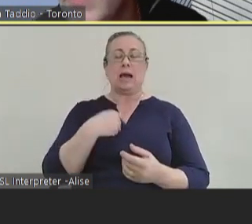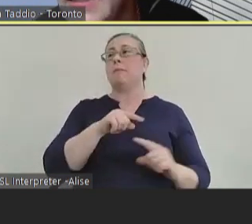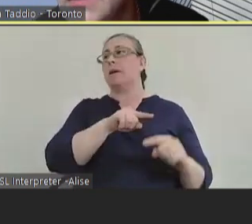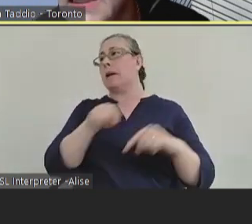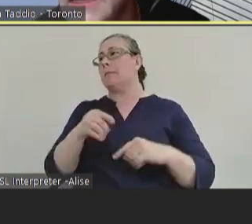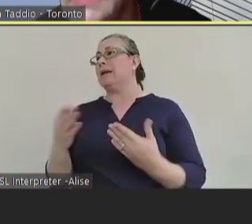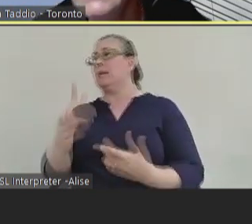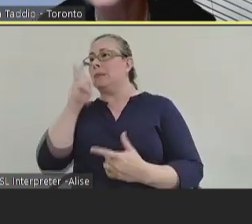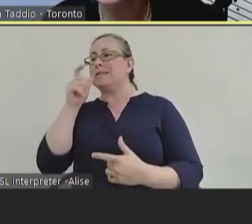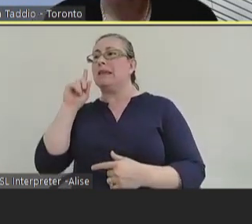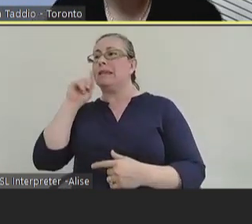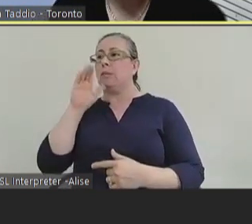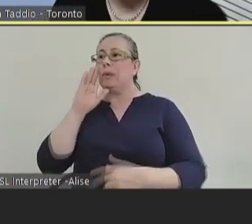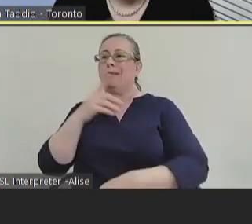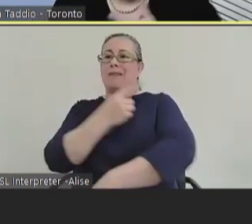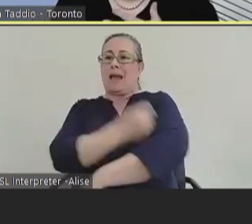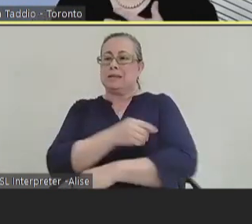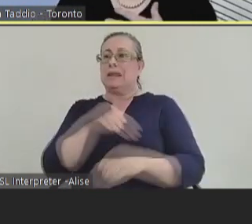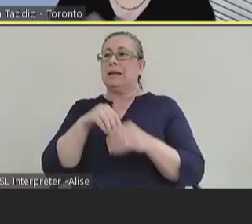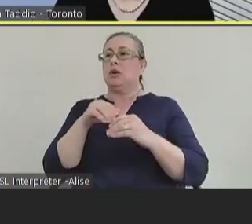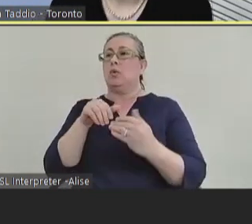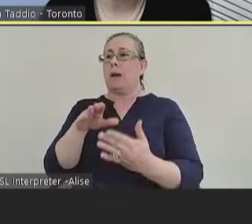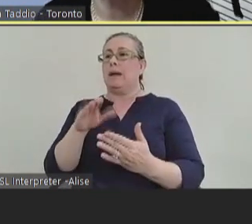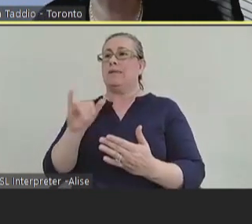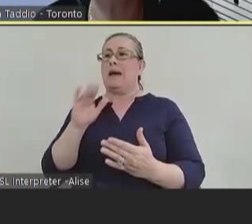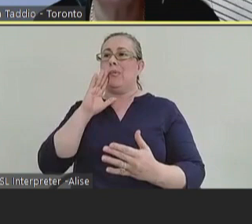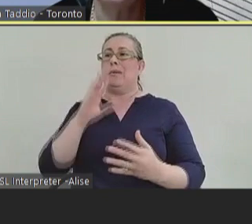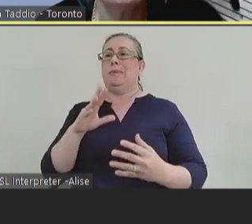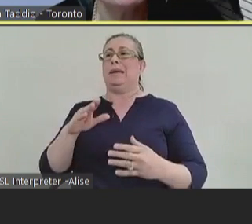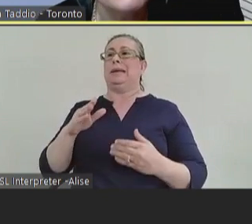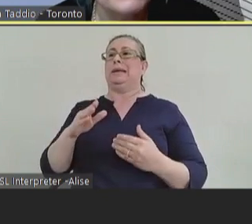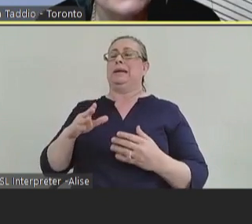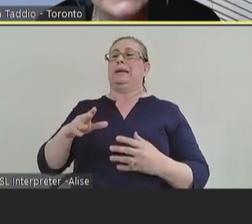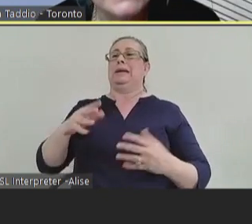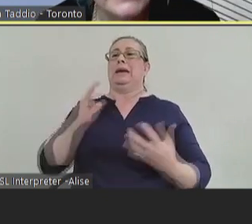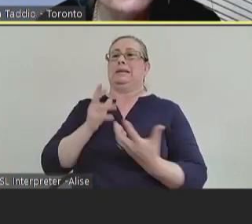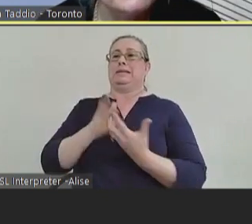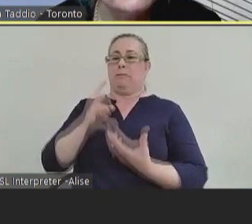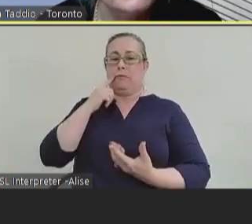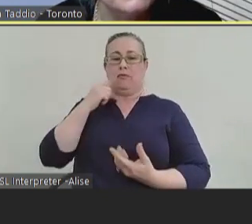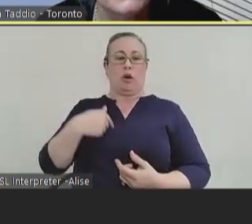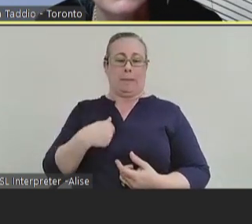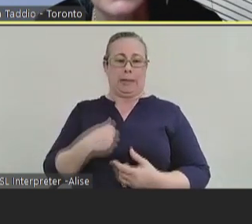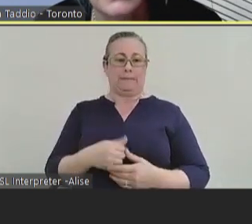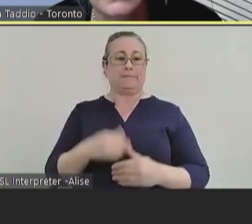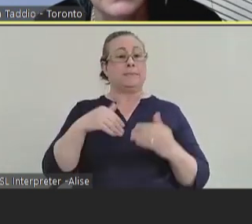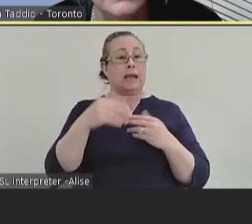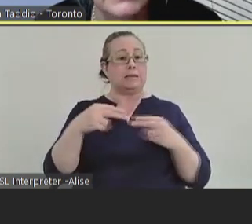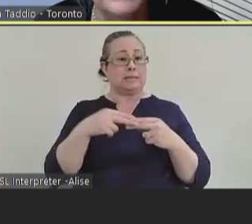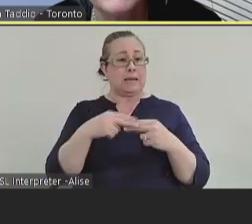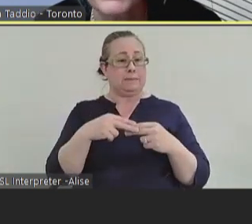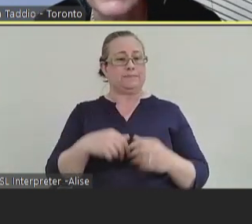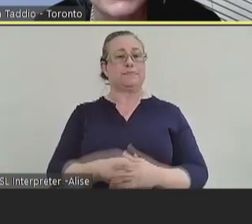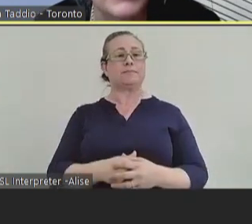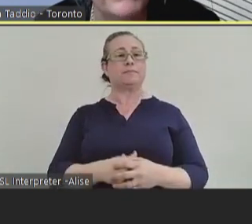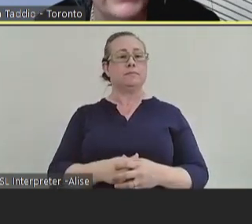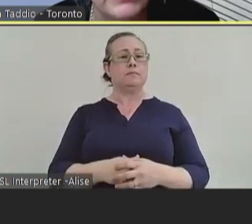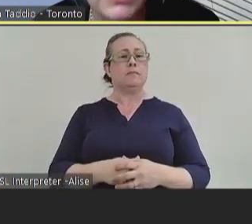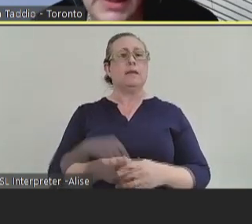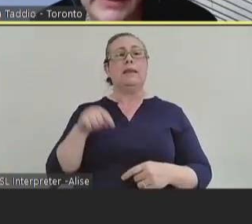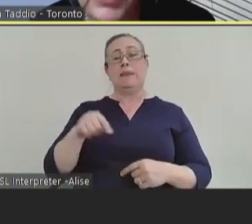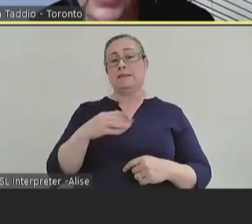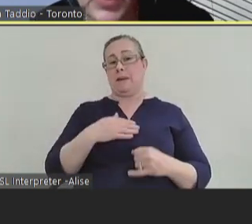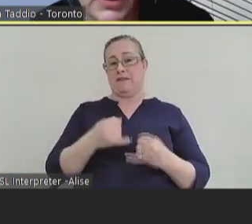vaccinate in a way that's going to be acceptable for me. Yep, so this is my final slide before